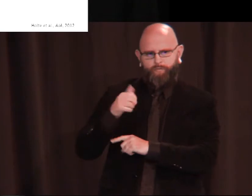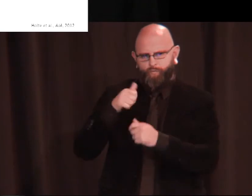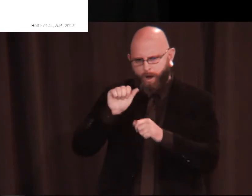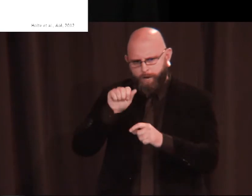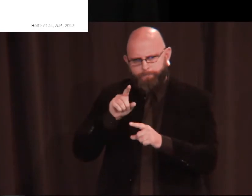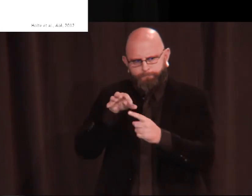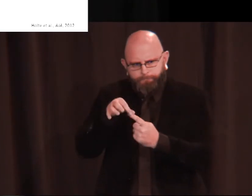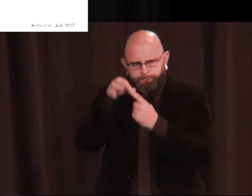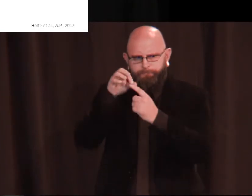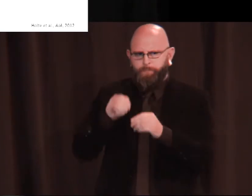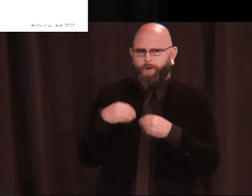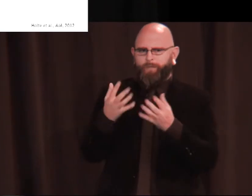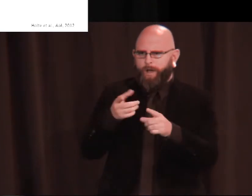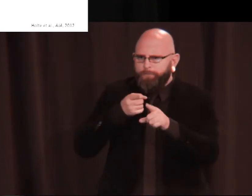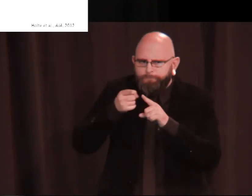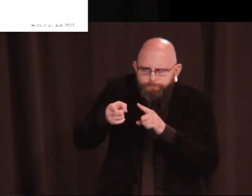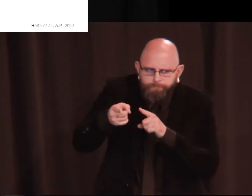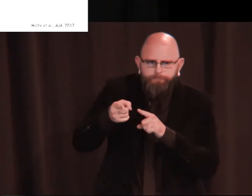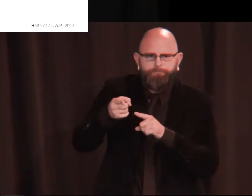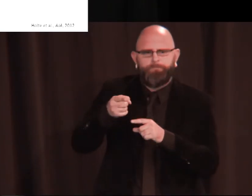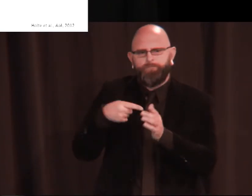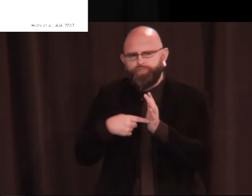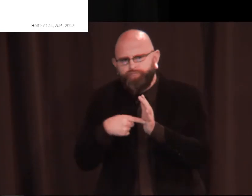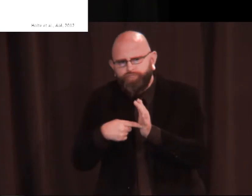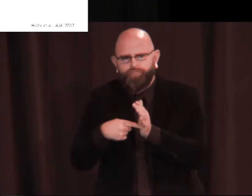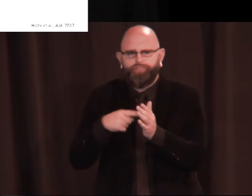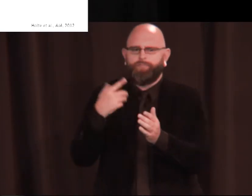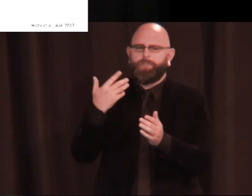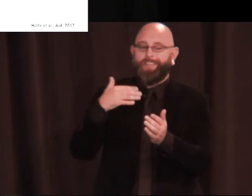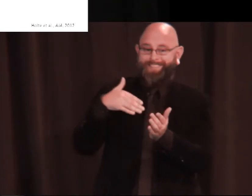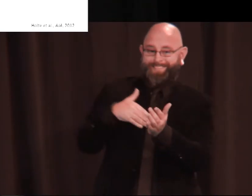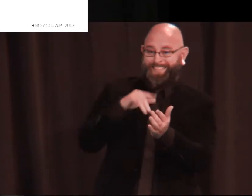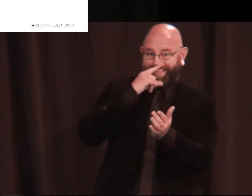And particularly pediatric audiologists and knowledgeable physicians.